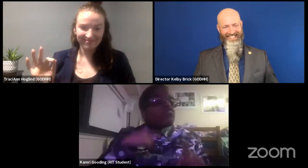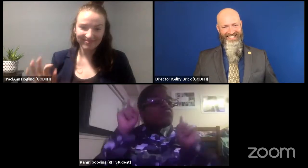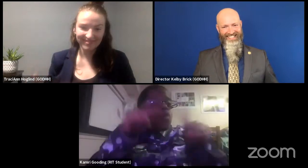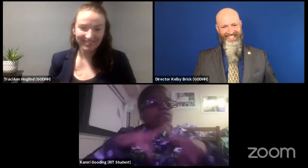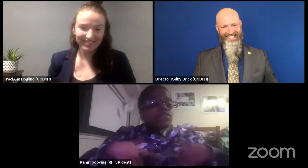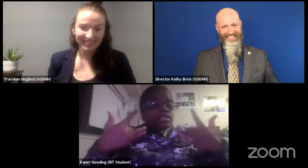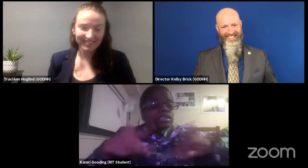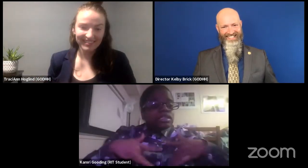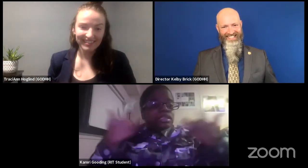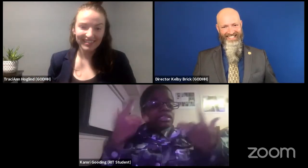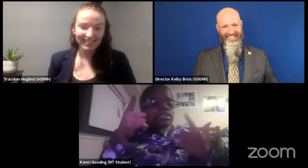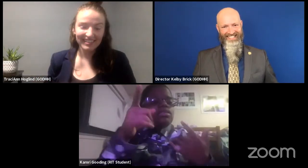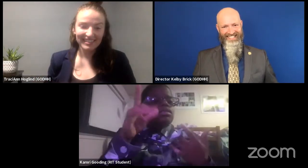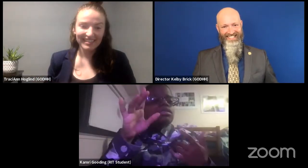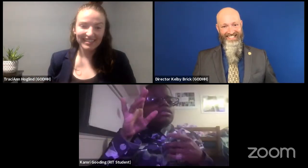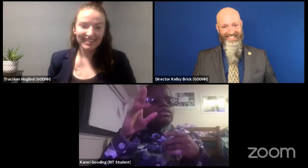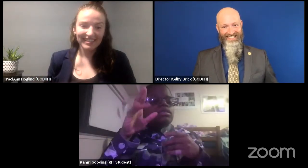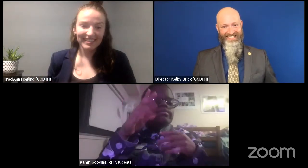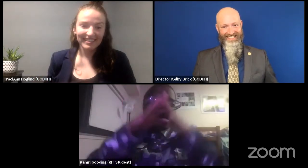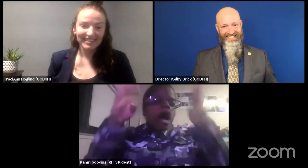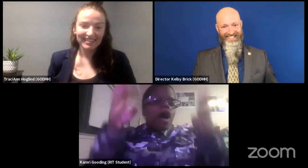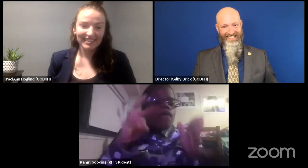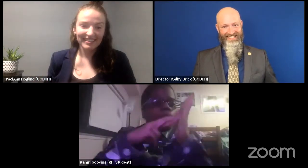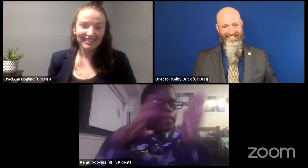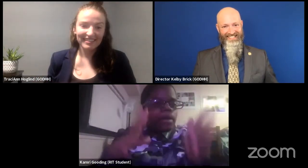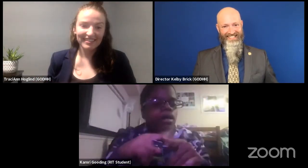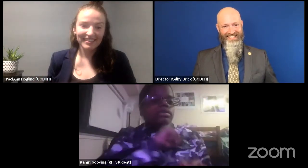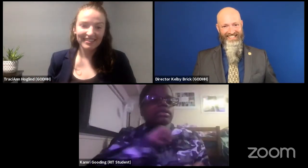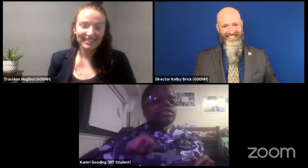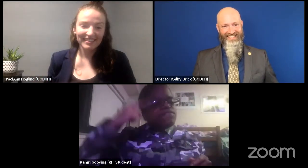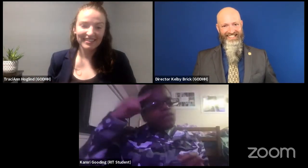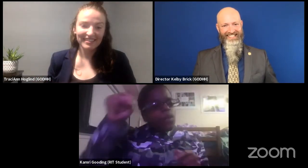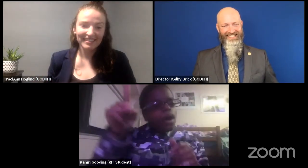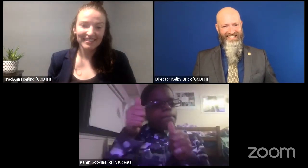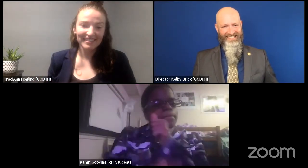bills and policy and politics, what we're learning, but also that Deaf can do things.